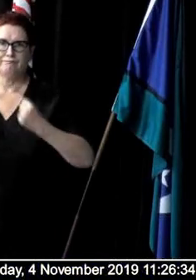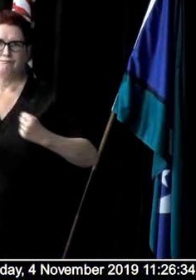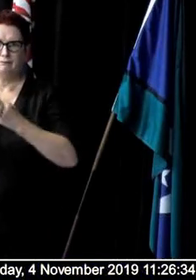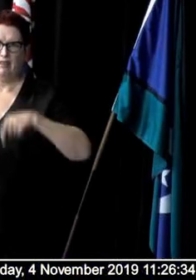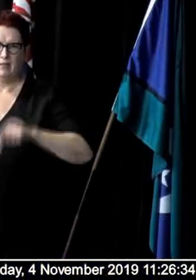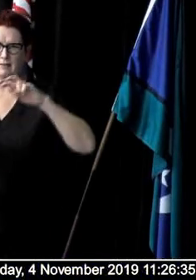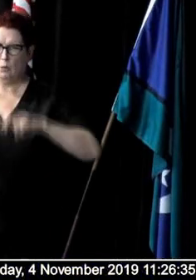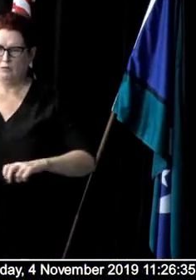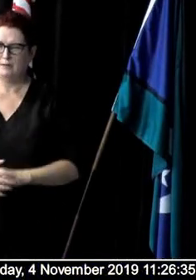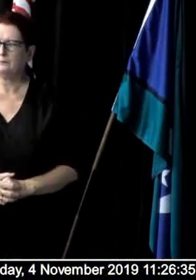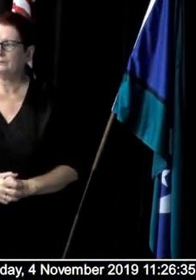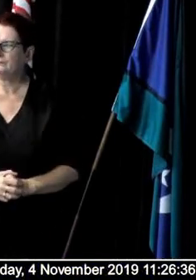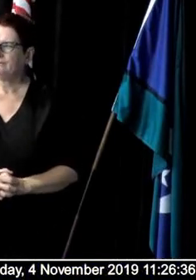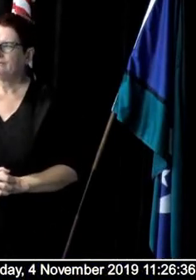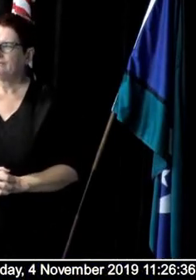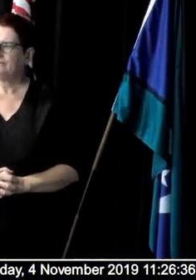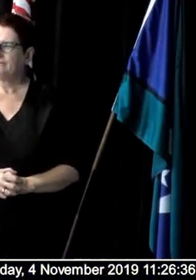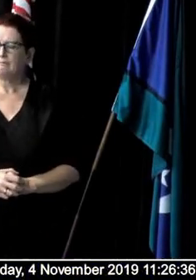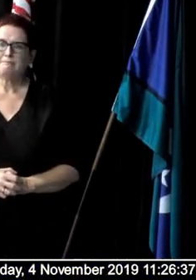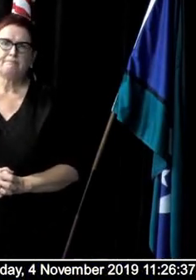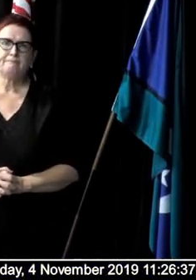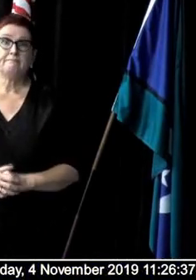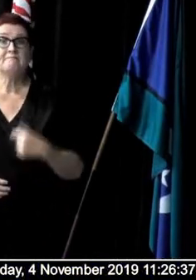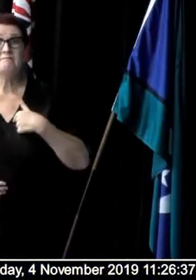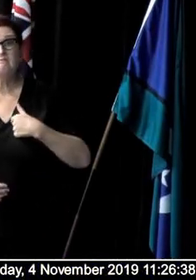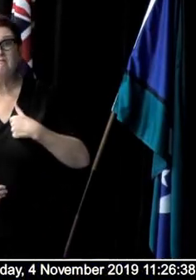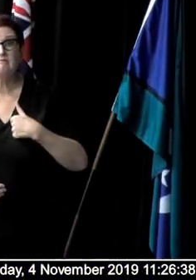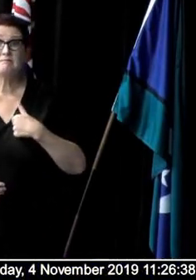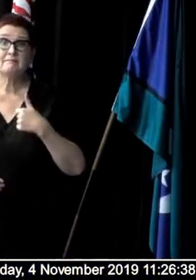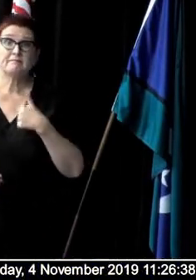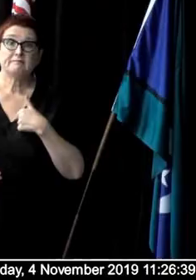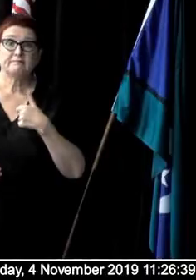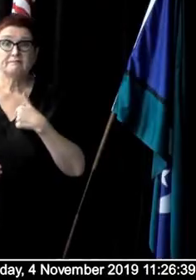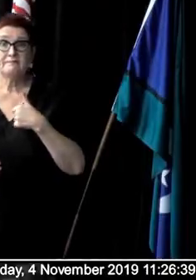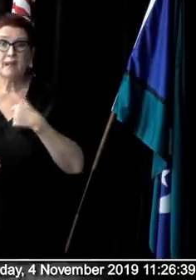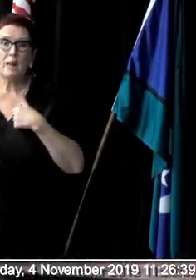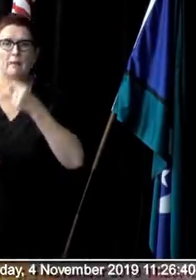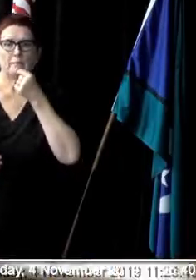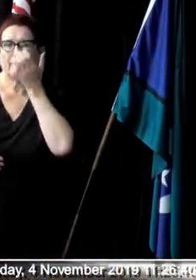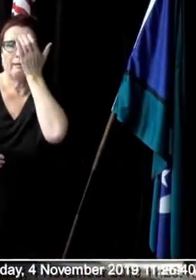At the risk of it appearing that I might be exhibiting some home-State own bias,